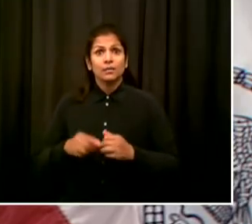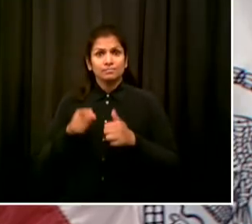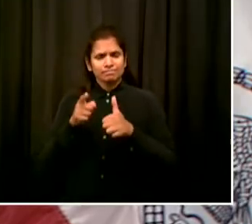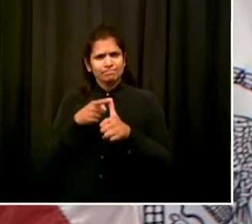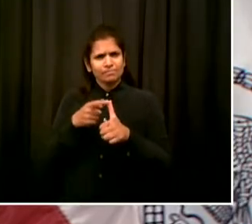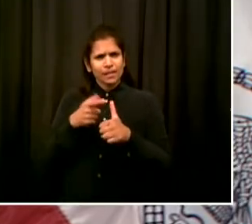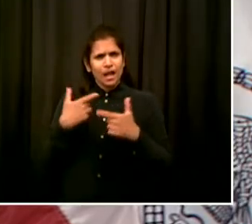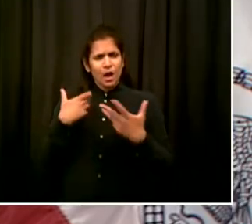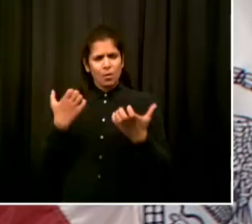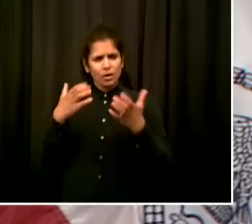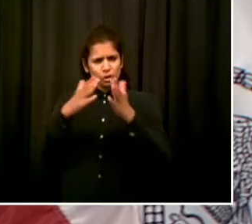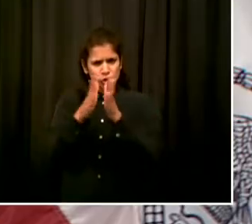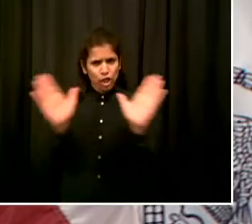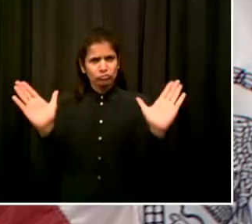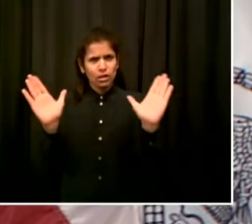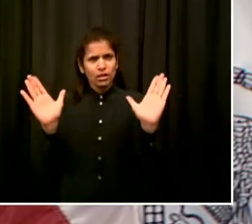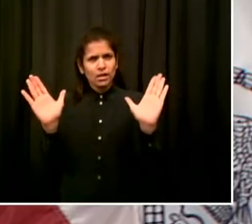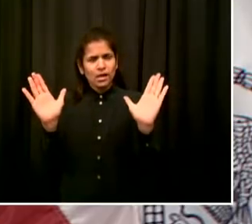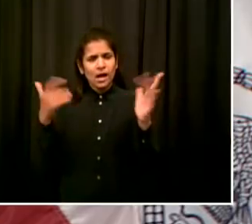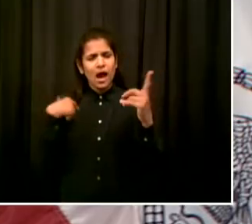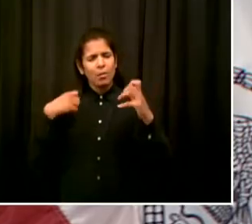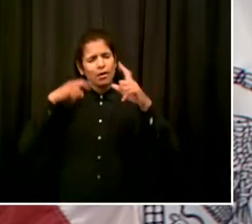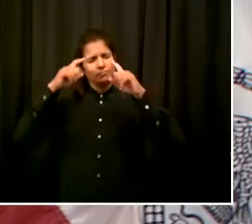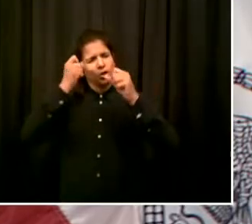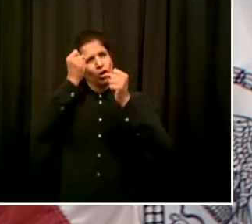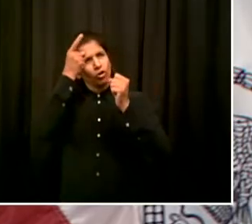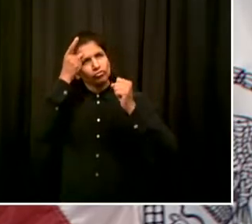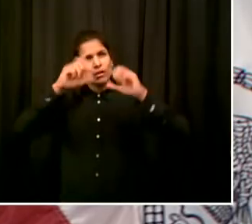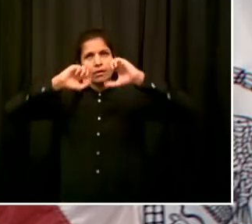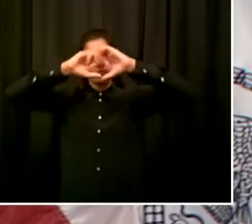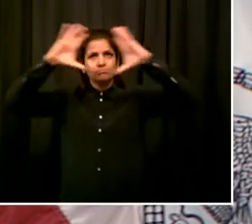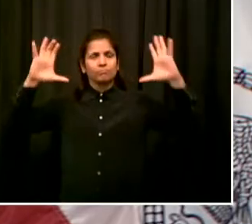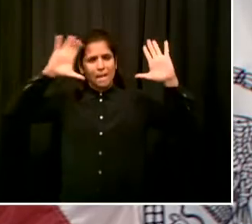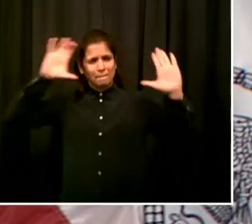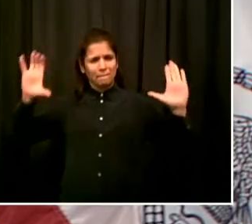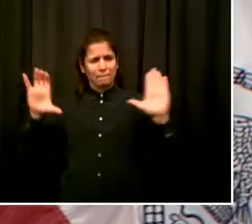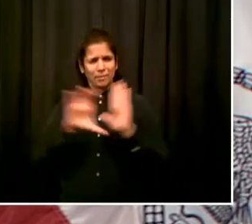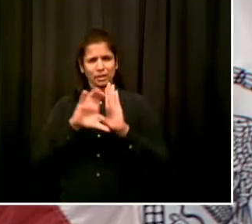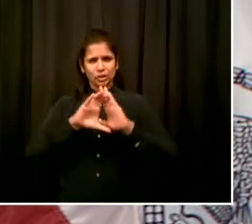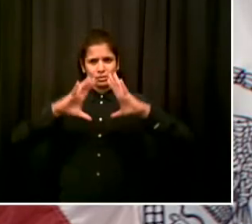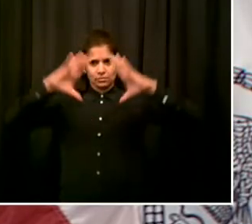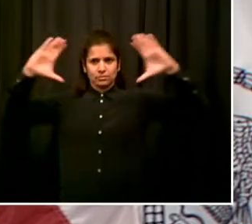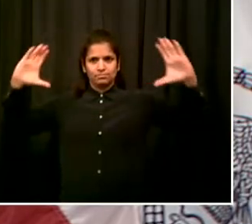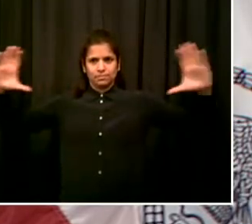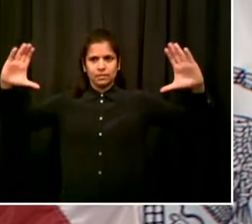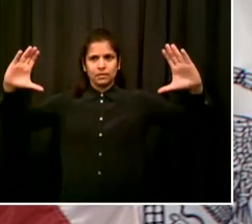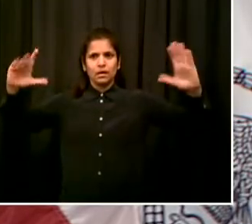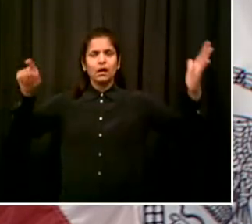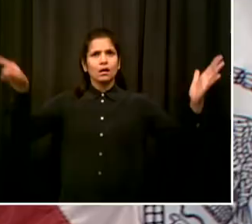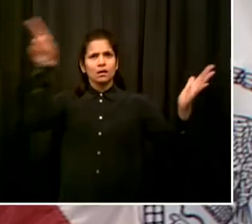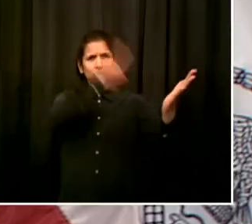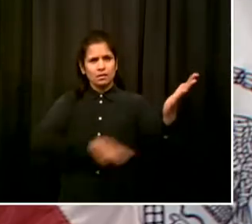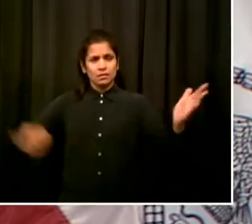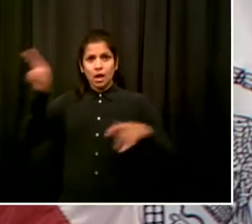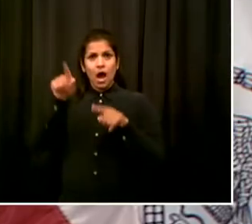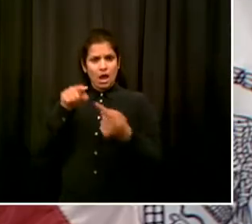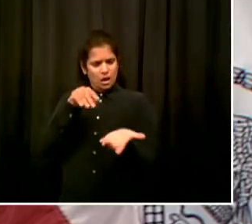IHAVE A COUPLE OF BGEUDT QUESTIOSN. THE FIRST IS I WANT TO KNOW MORE ABOUT